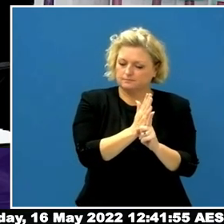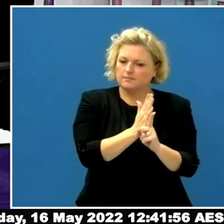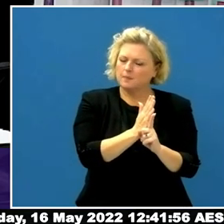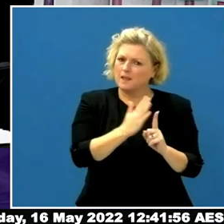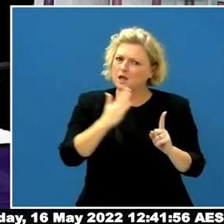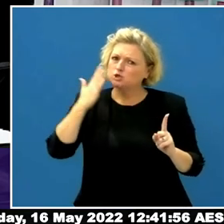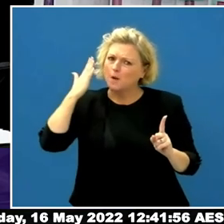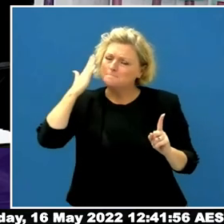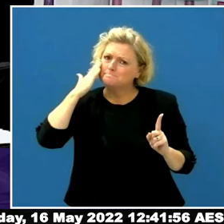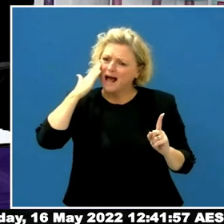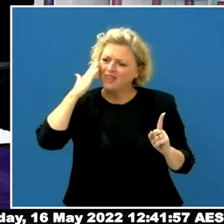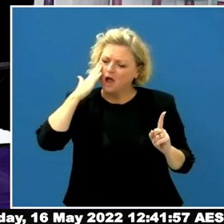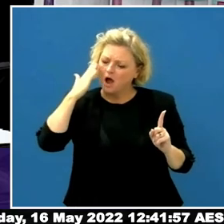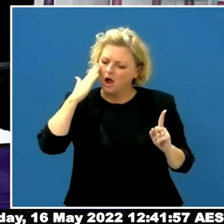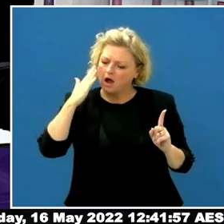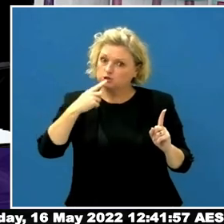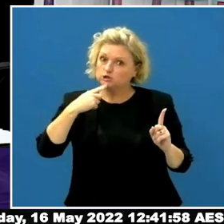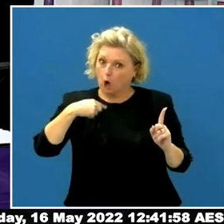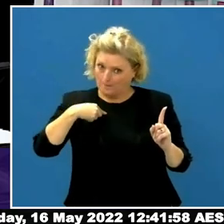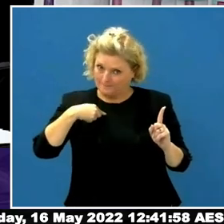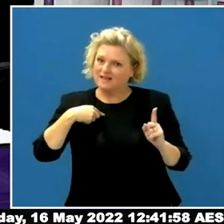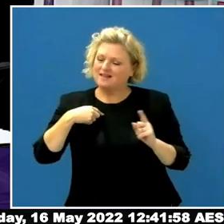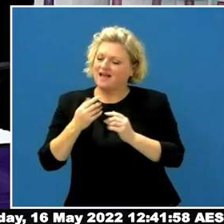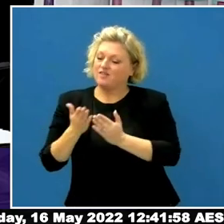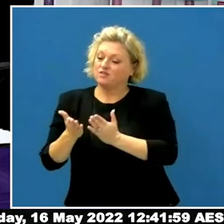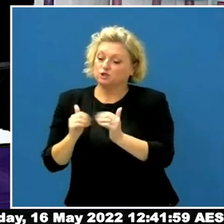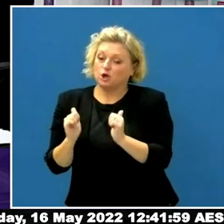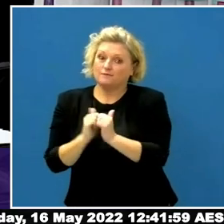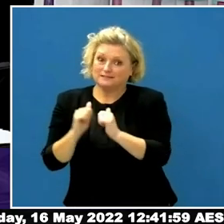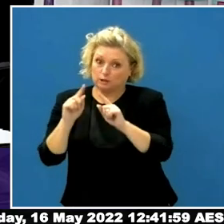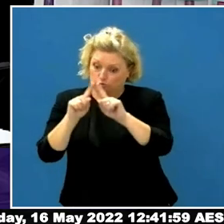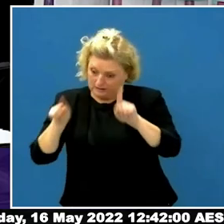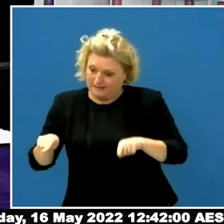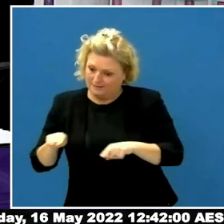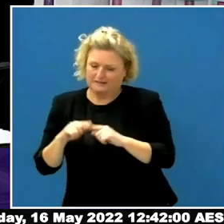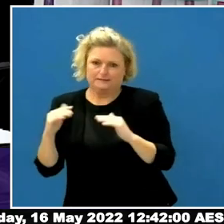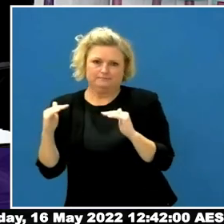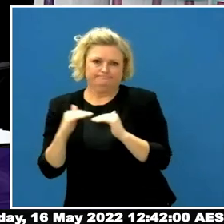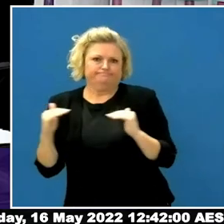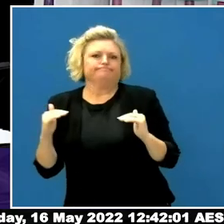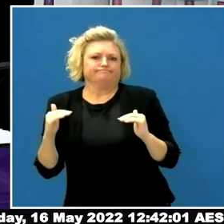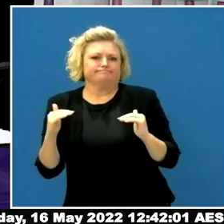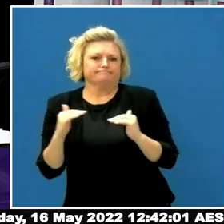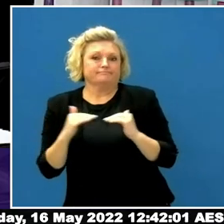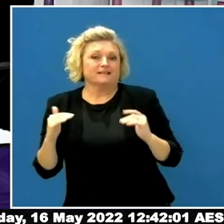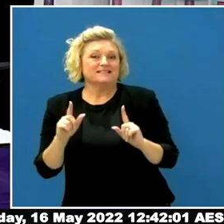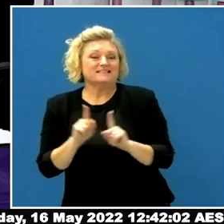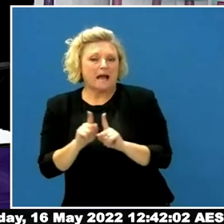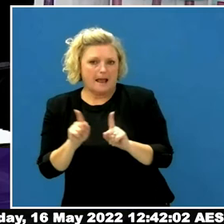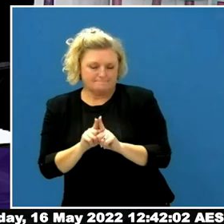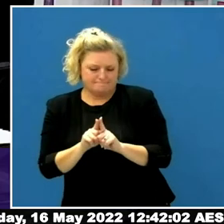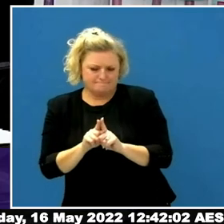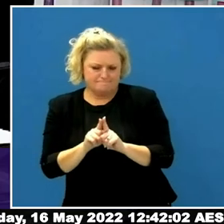service agreement in the handwritten notations. If I were to hazard a guess, I would say that the service agreement was actually